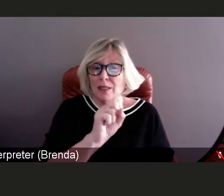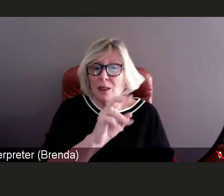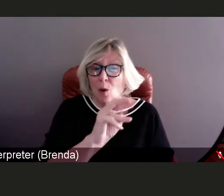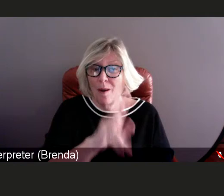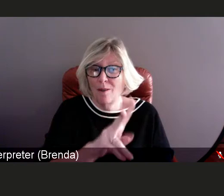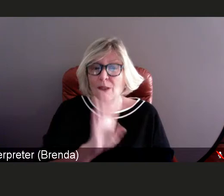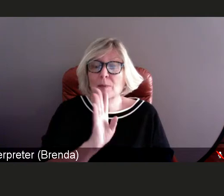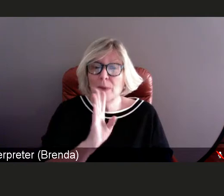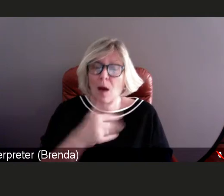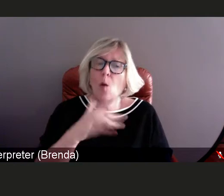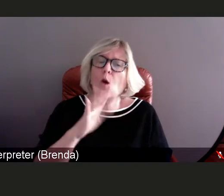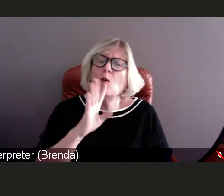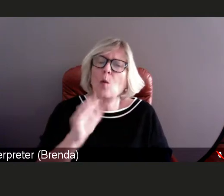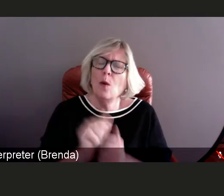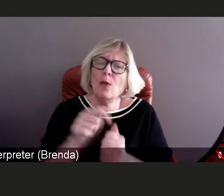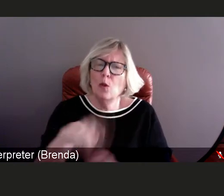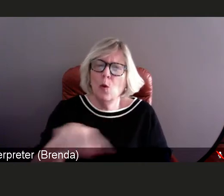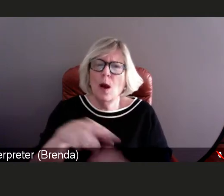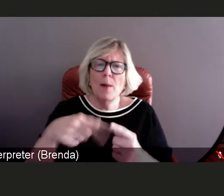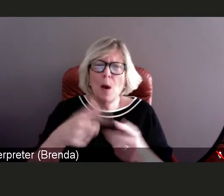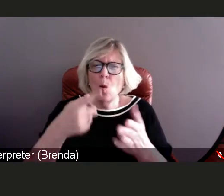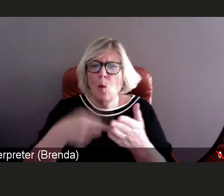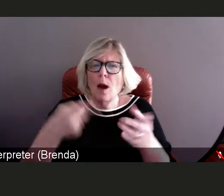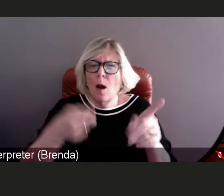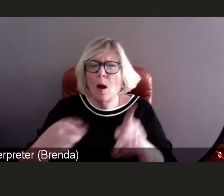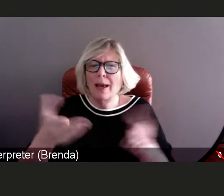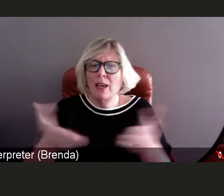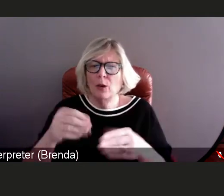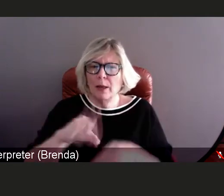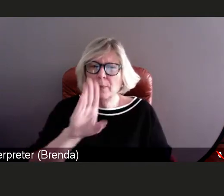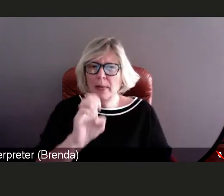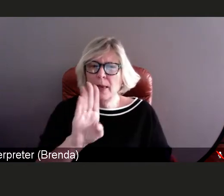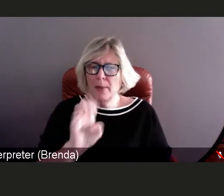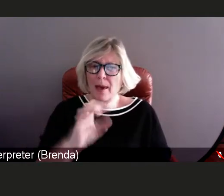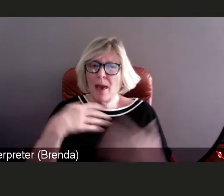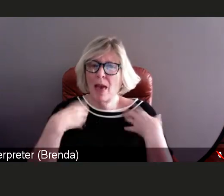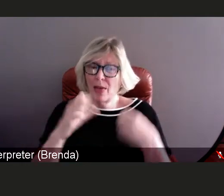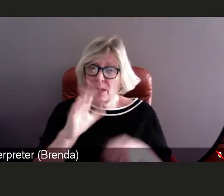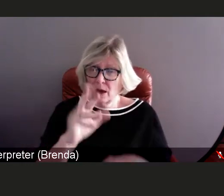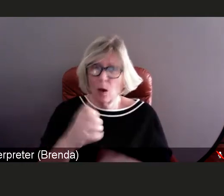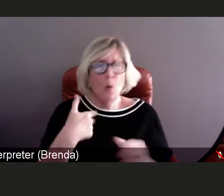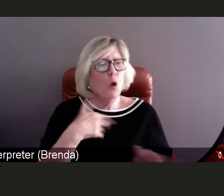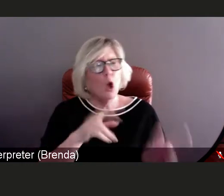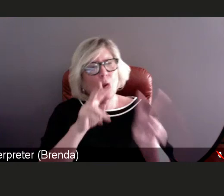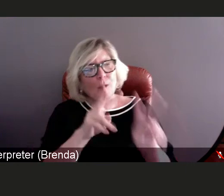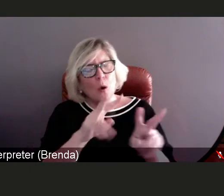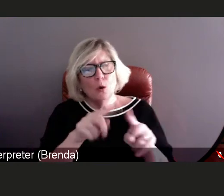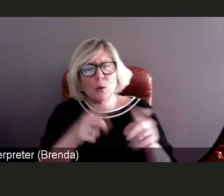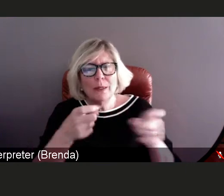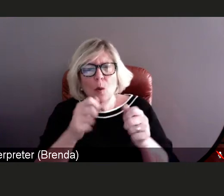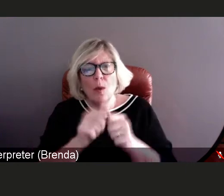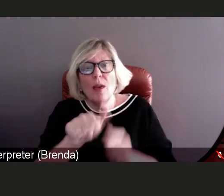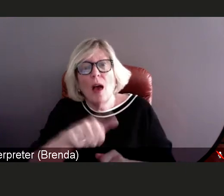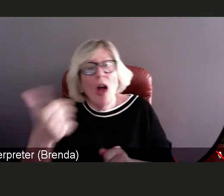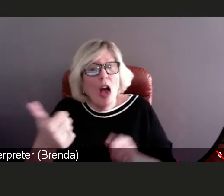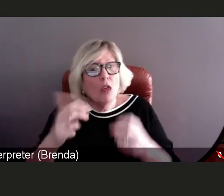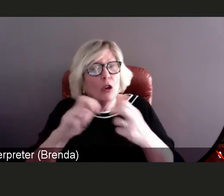because we are looking forward now to dealing with other issues besides COVID-19,